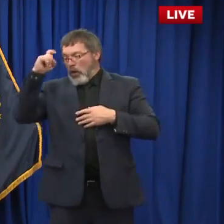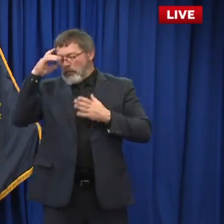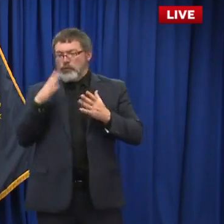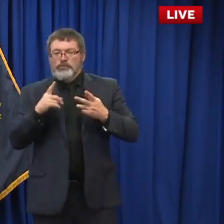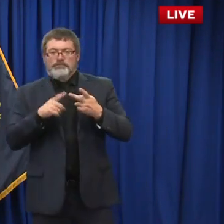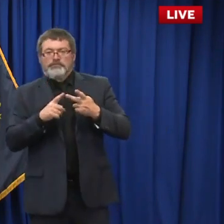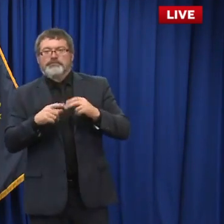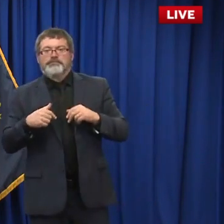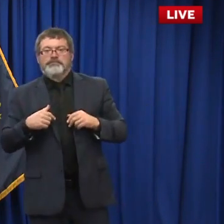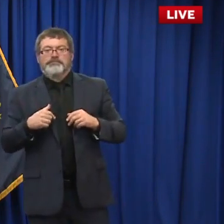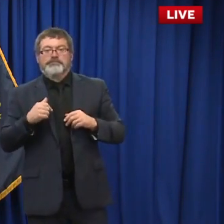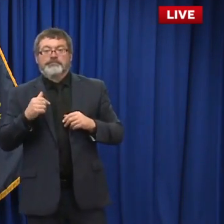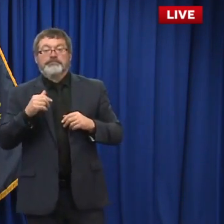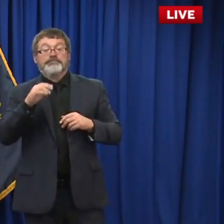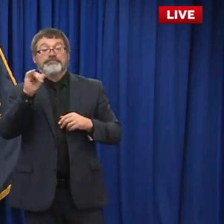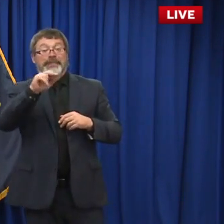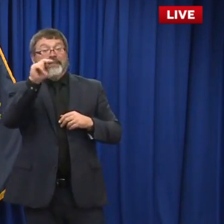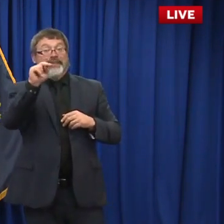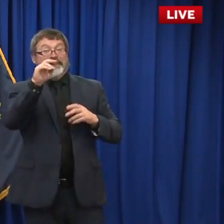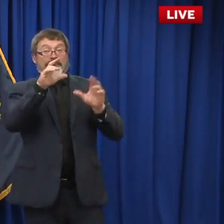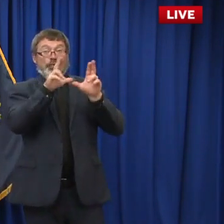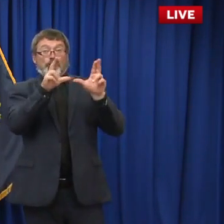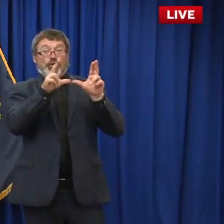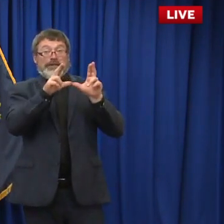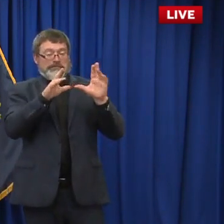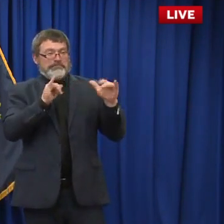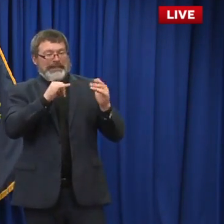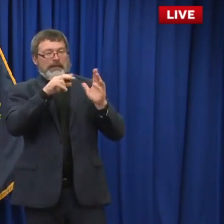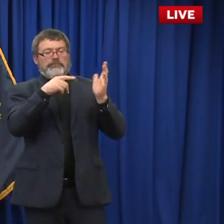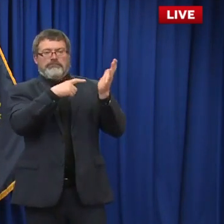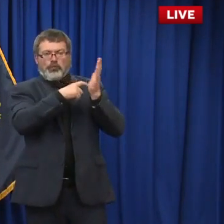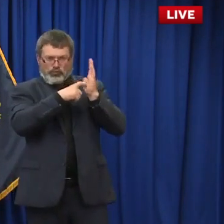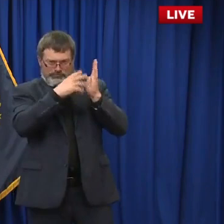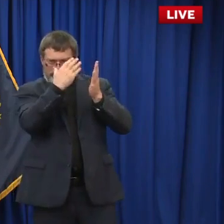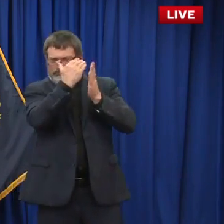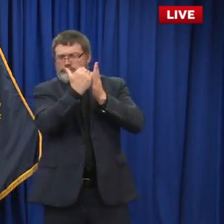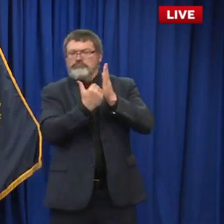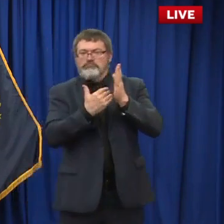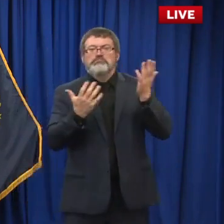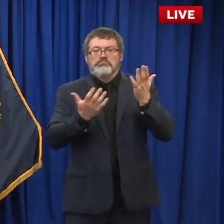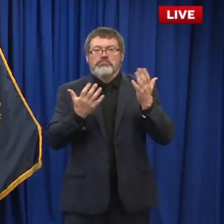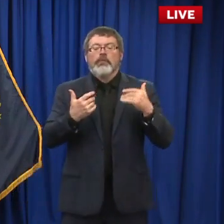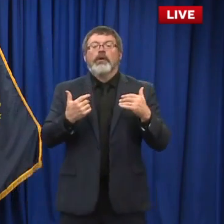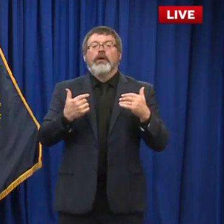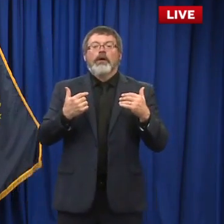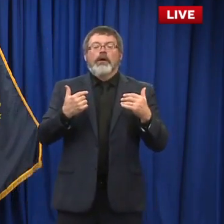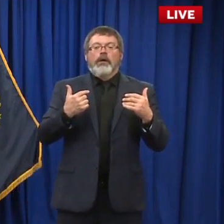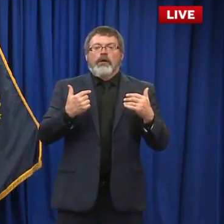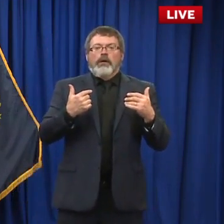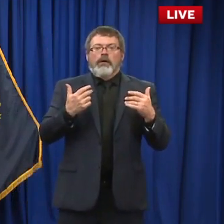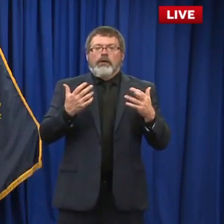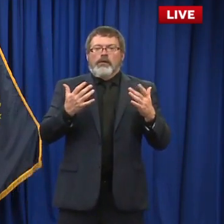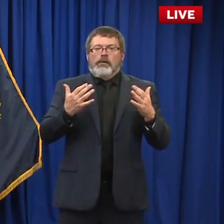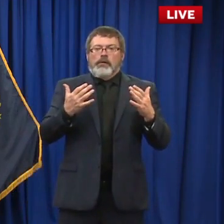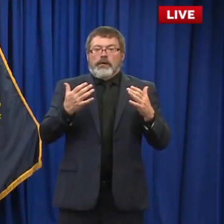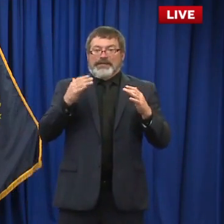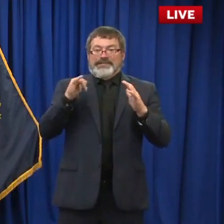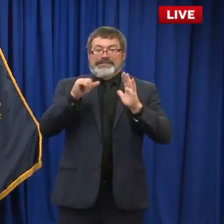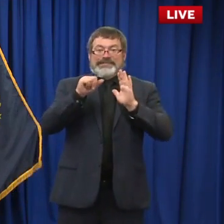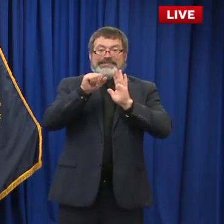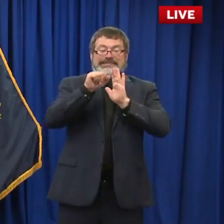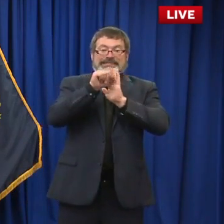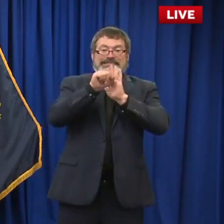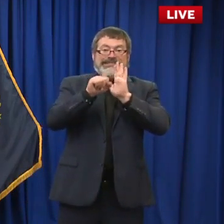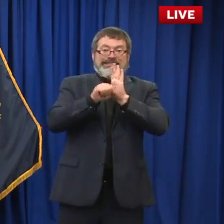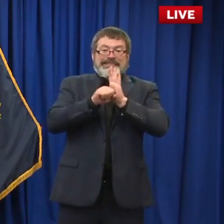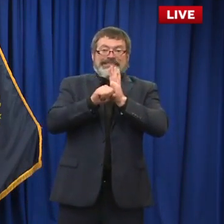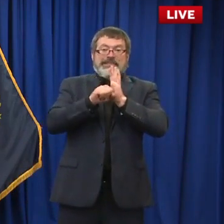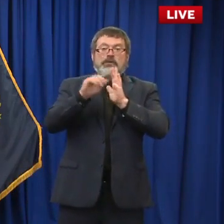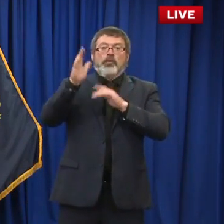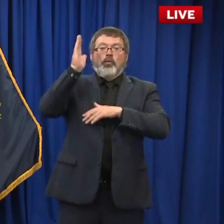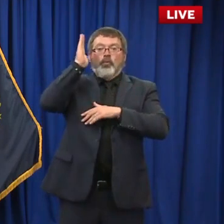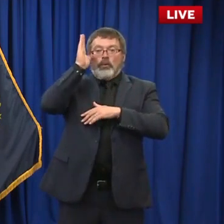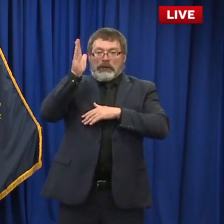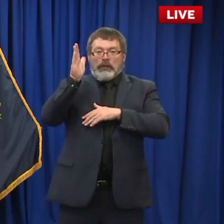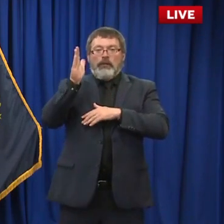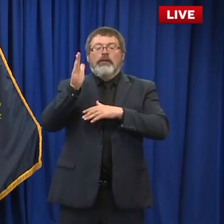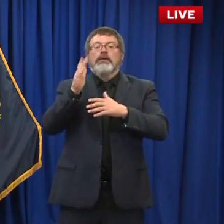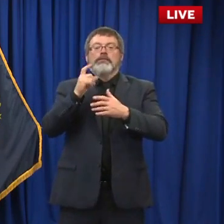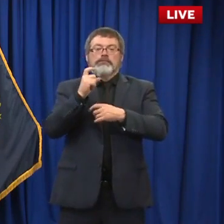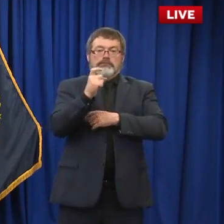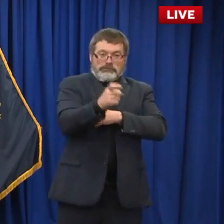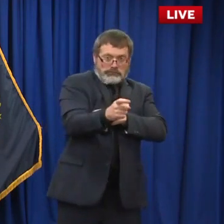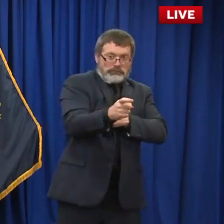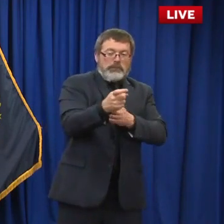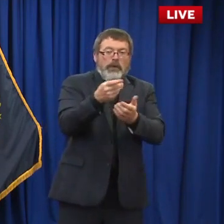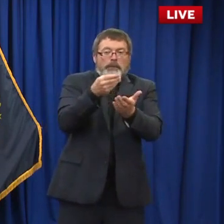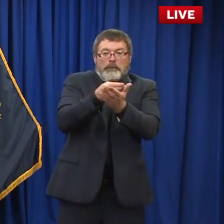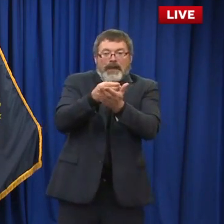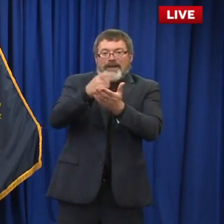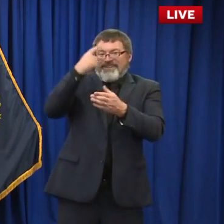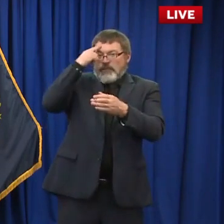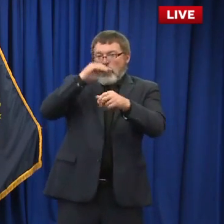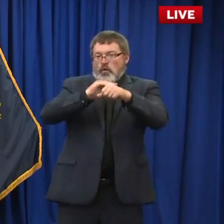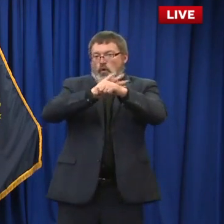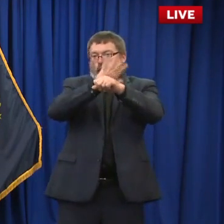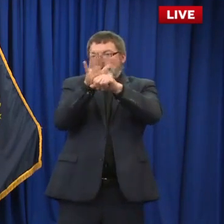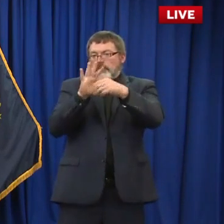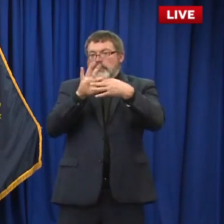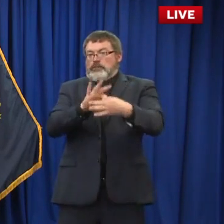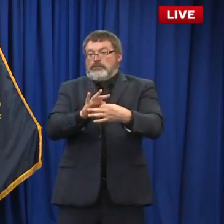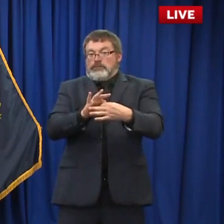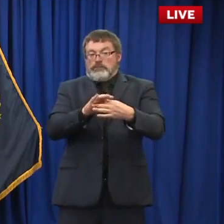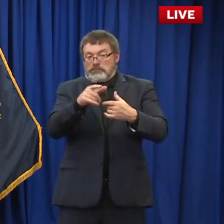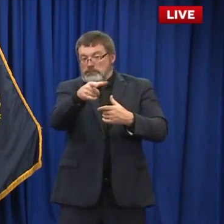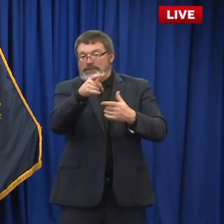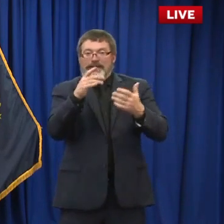THE QUESTION ON THE NEA AND THEIR, YOU KNOW, SENDING LISTS OF DEMANDS, I'LL SIMPLY SAY, WE'VE -- THE STATE HAS AND WILL CONTINUE TO PROVIDE FUNDS AS NECESSARY, FOR